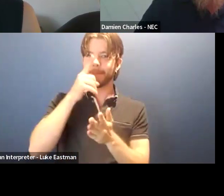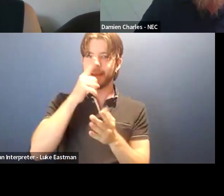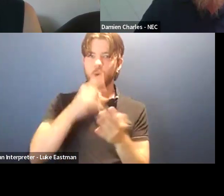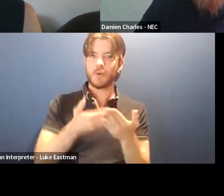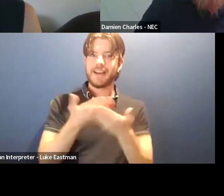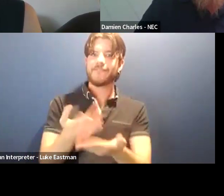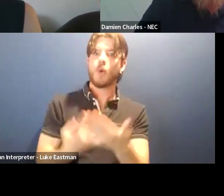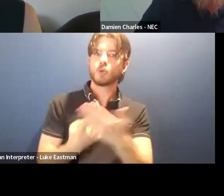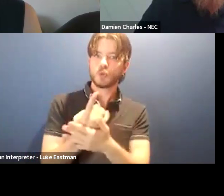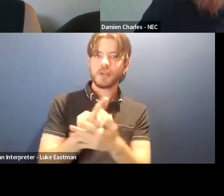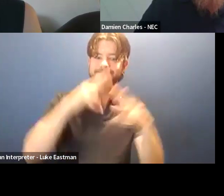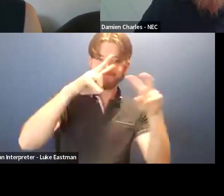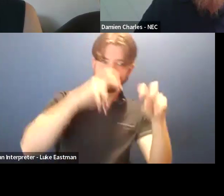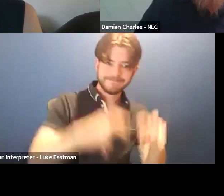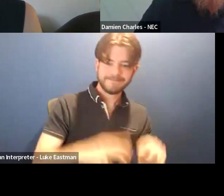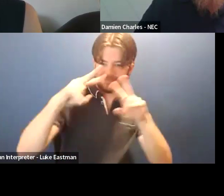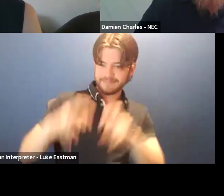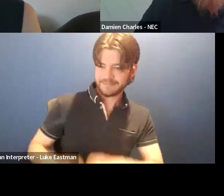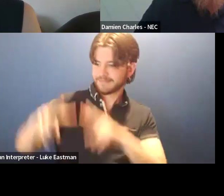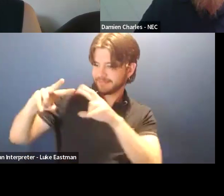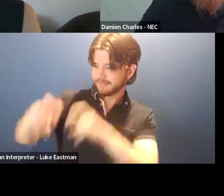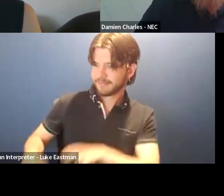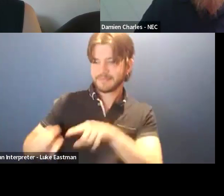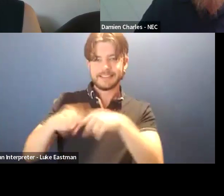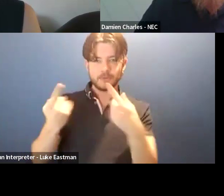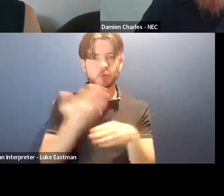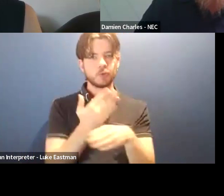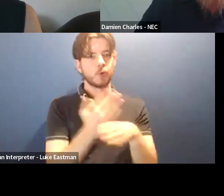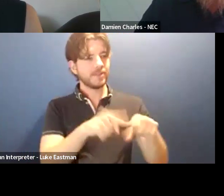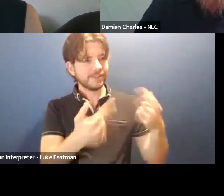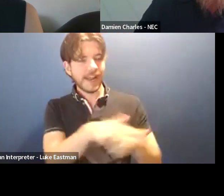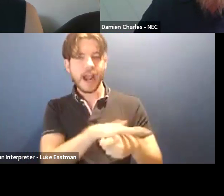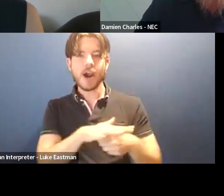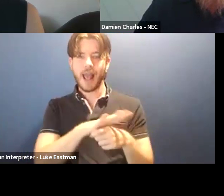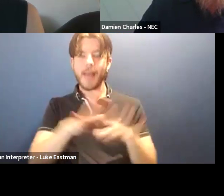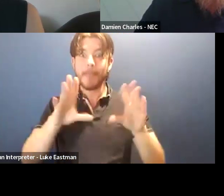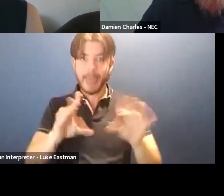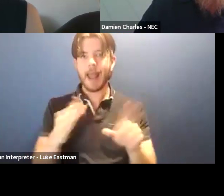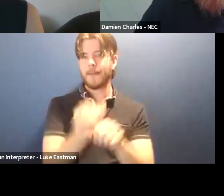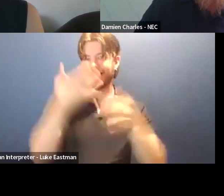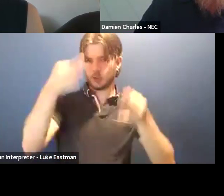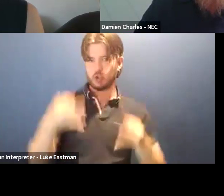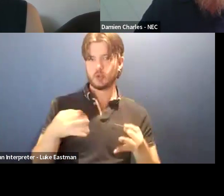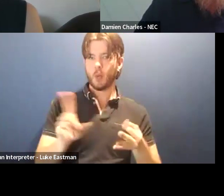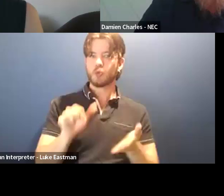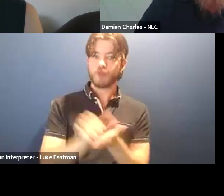jobs, different roles and industries and then they can make better choices about